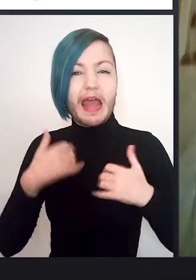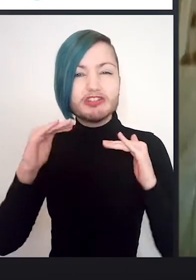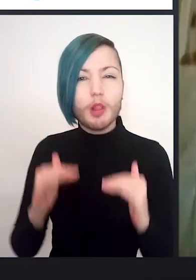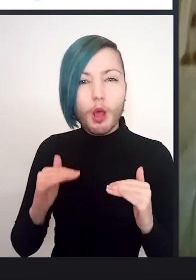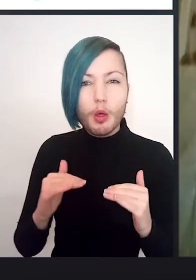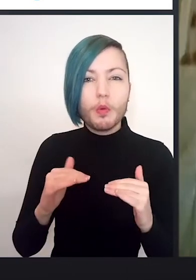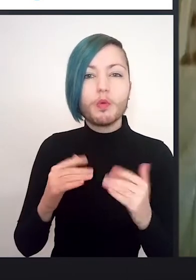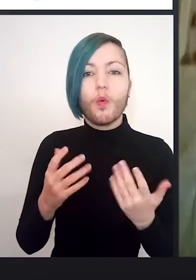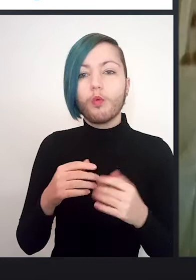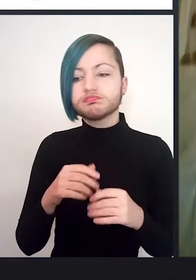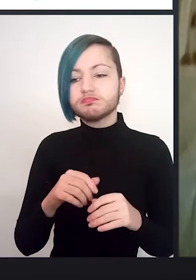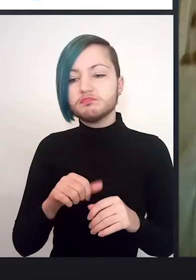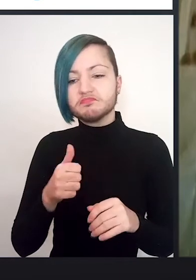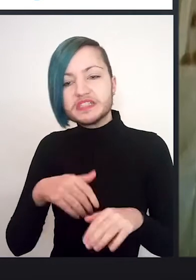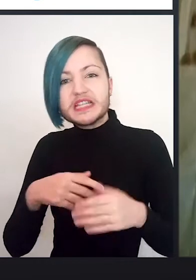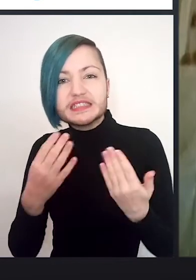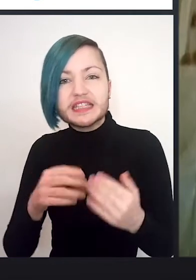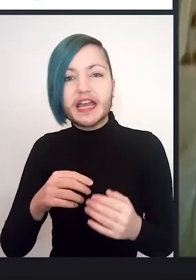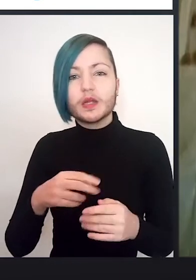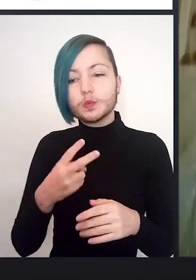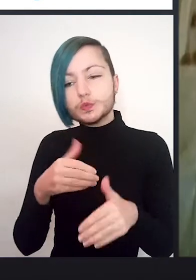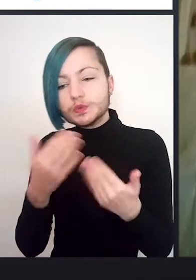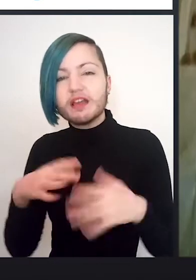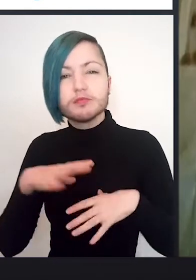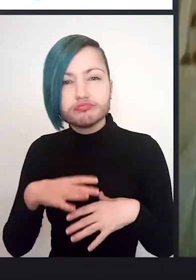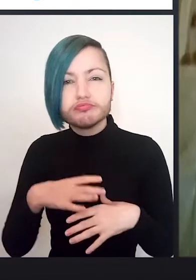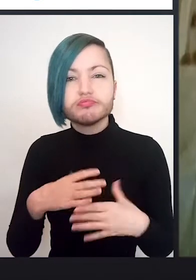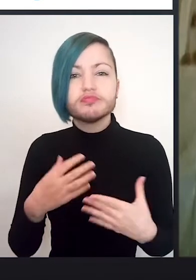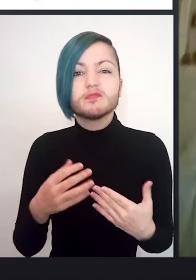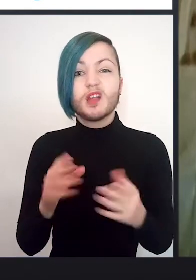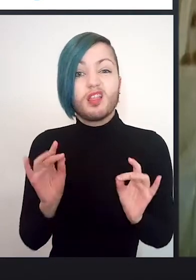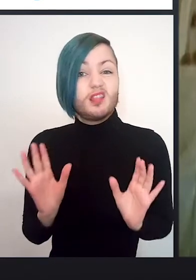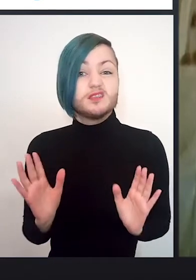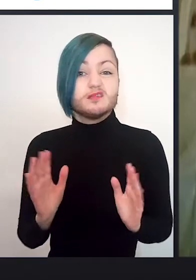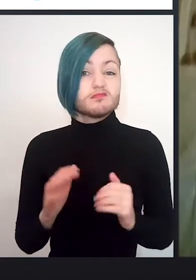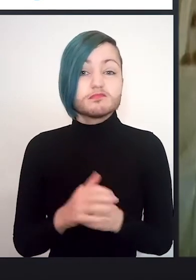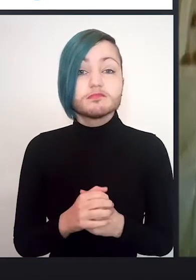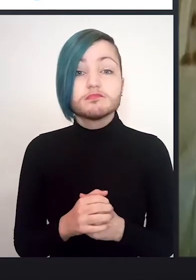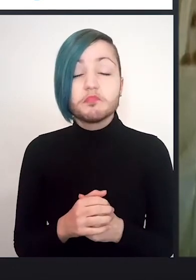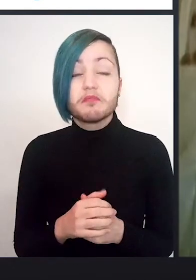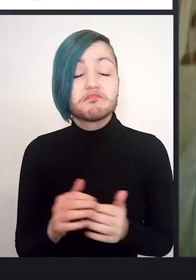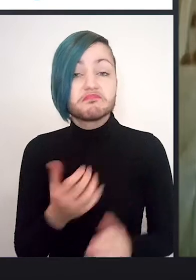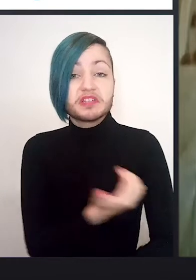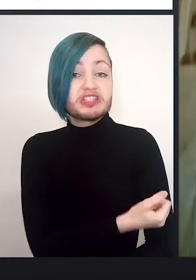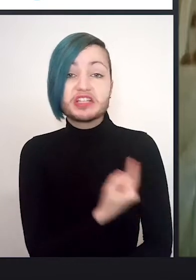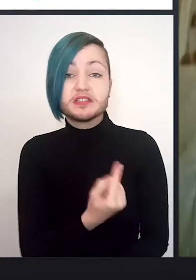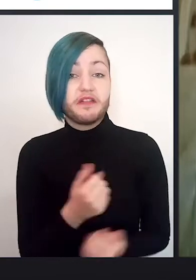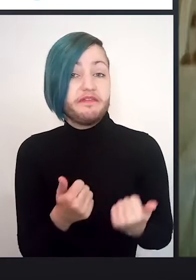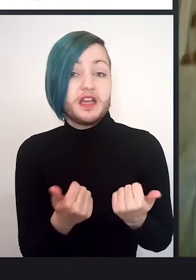for 2 days after the jab but I didn't have a problem with the injection itself, so